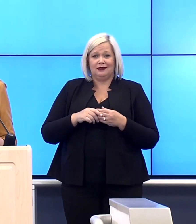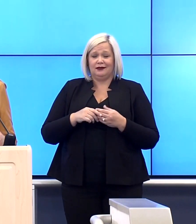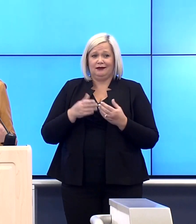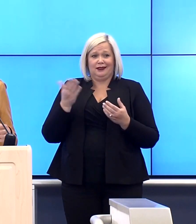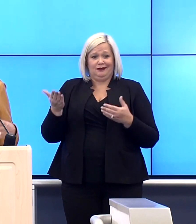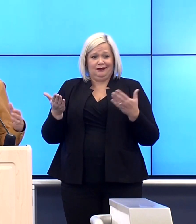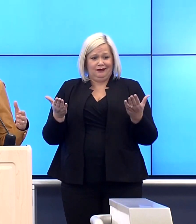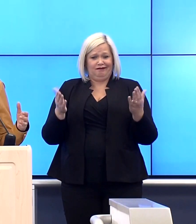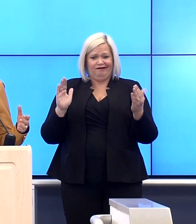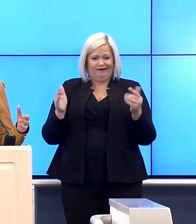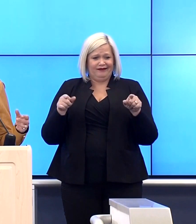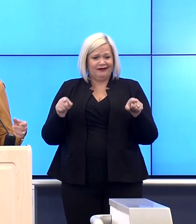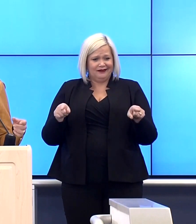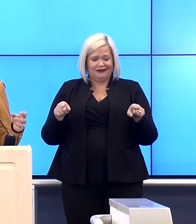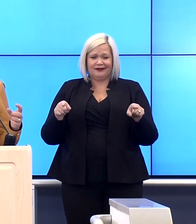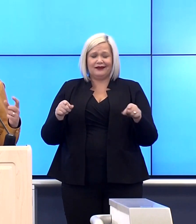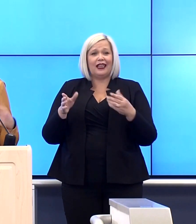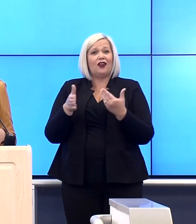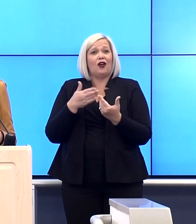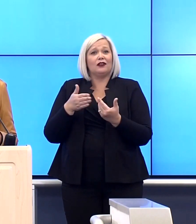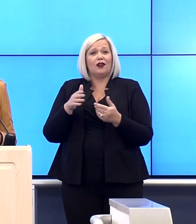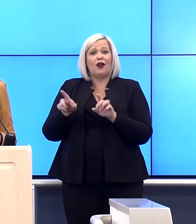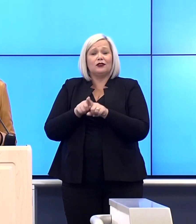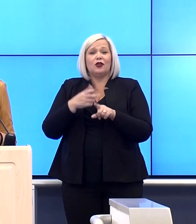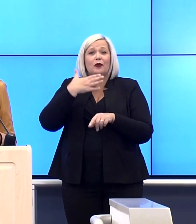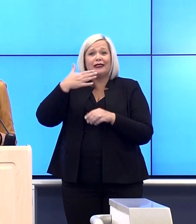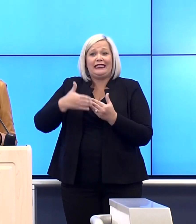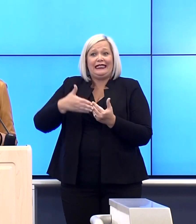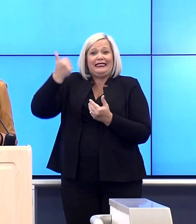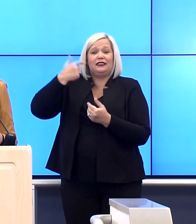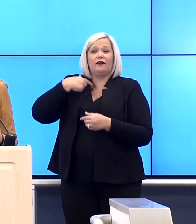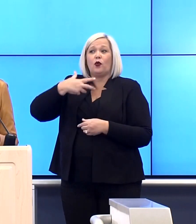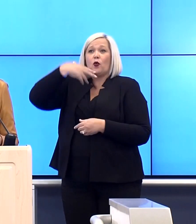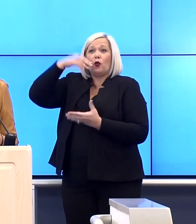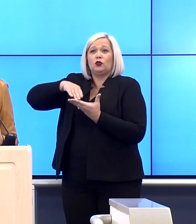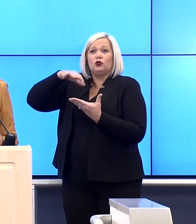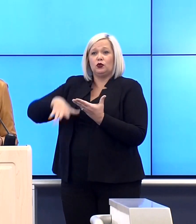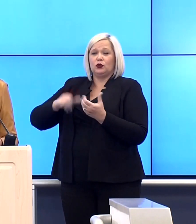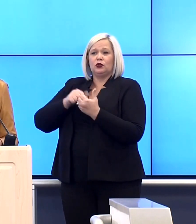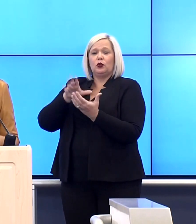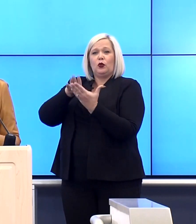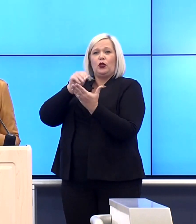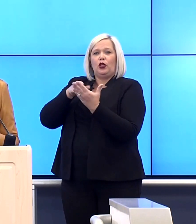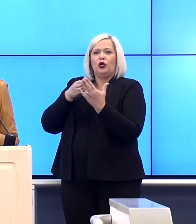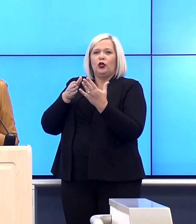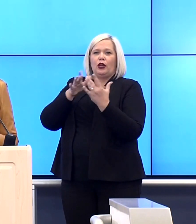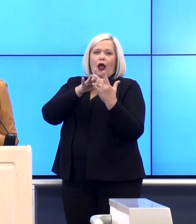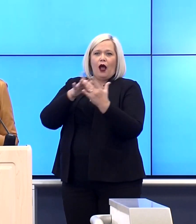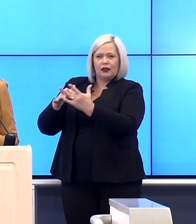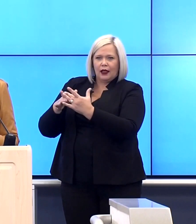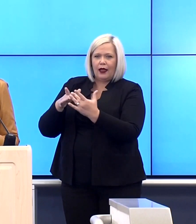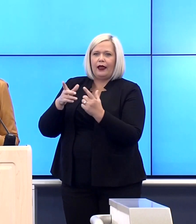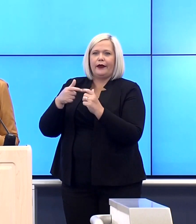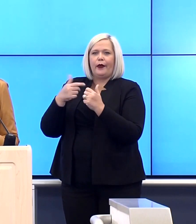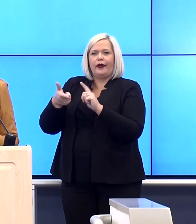SPREAD IN THE OLDER GRADES. YOU COMBINE BOTH OF THESE YOU COMBINE BOTH OF THESE FACTORS, AND THE -- AND ALSO FACTORS, AND THE -- AND ALSO THAT IT’S EASIER FOR OLDER THAT IT’S EASIER FOR OLDER STUDENTS TO ACCESS DISTANCE